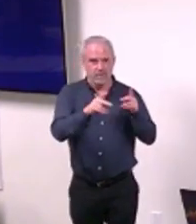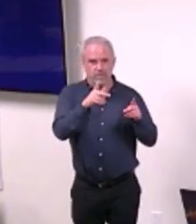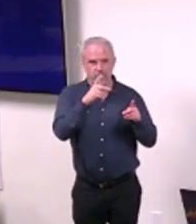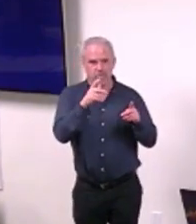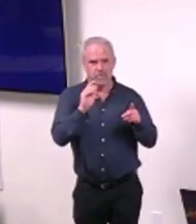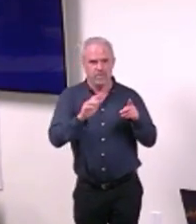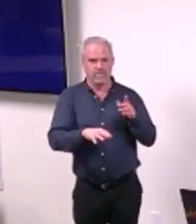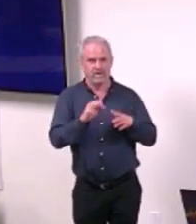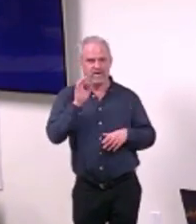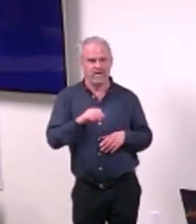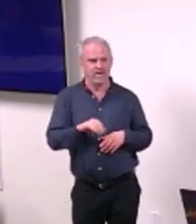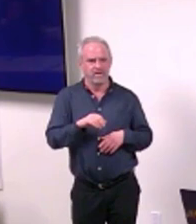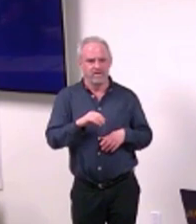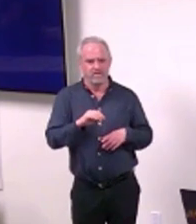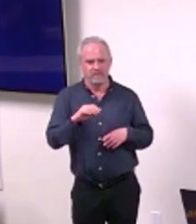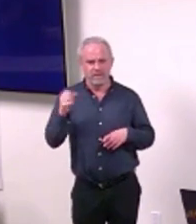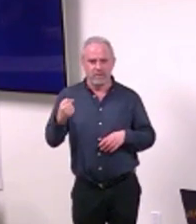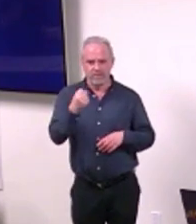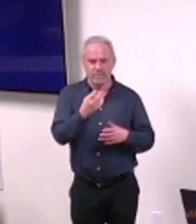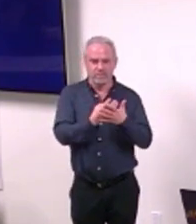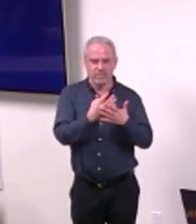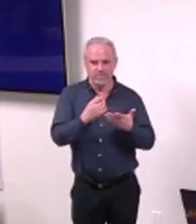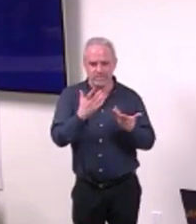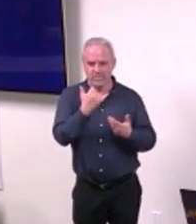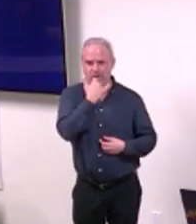When we would sit down with them. They would say, you know, yes.